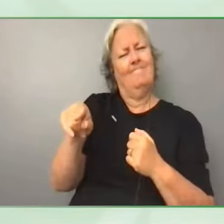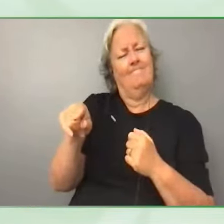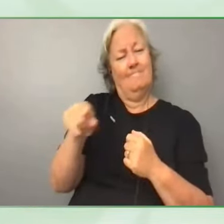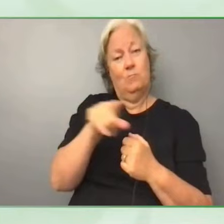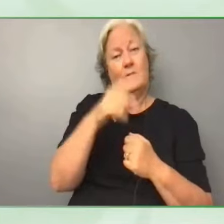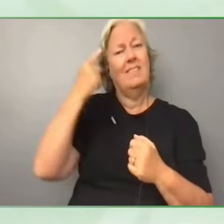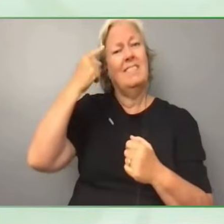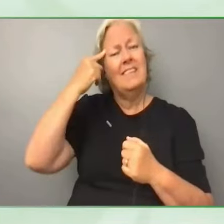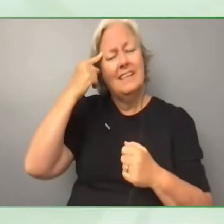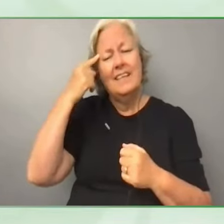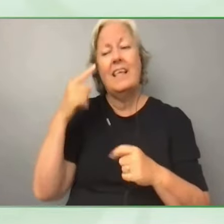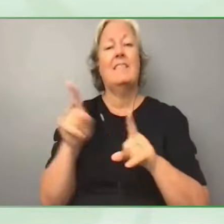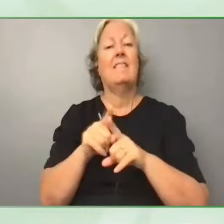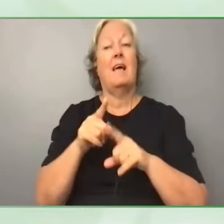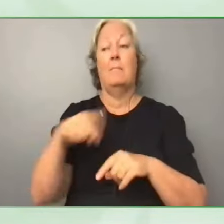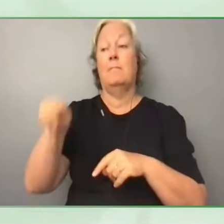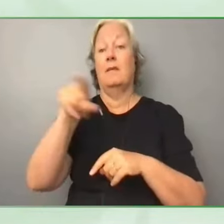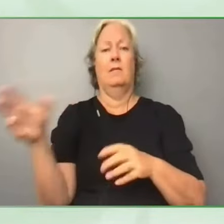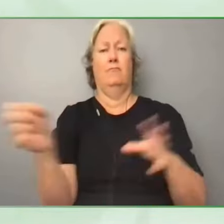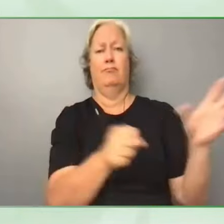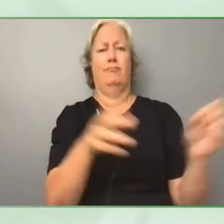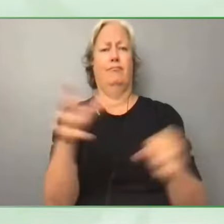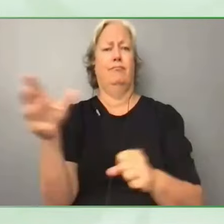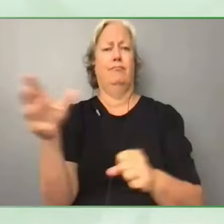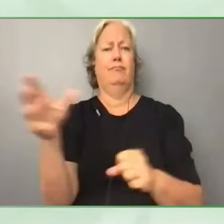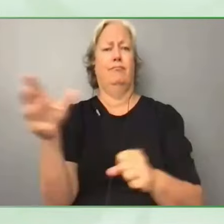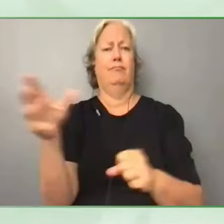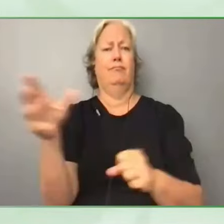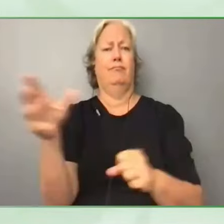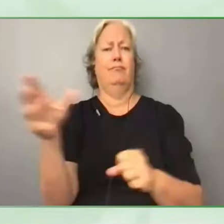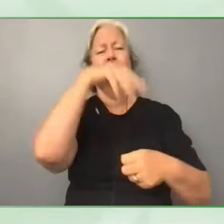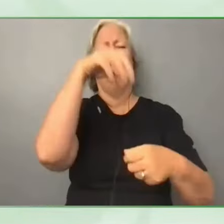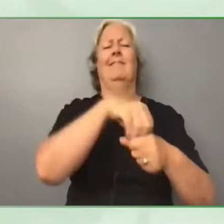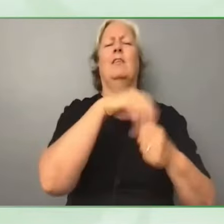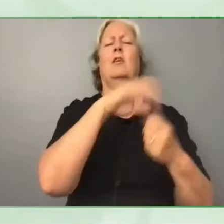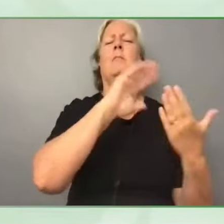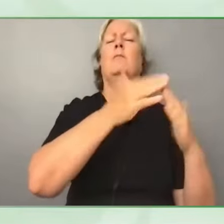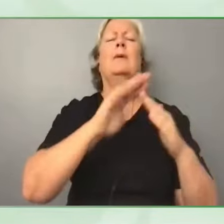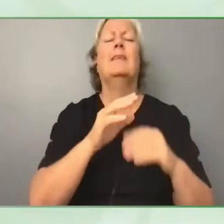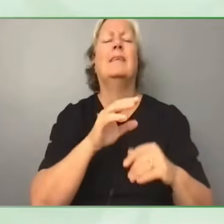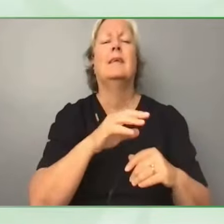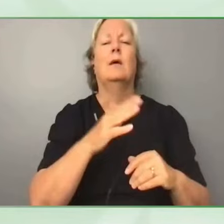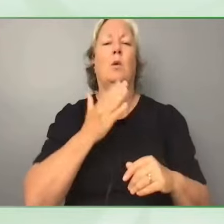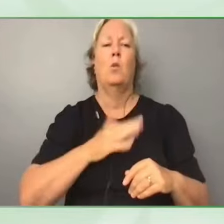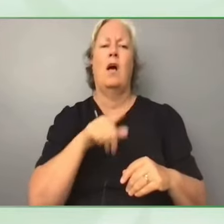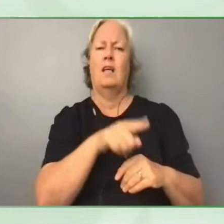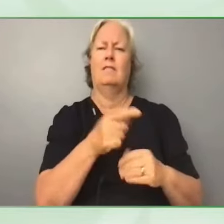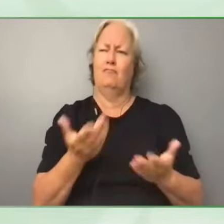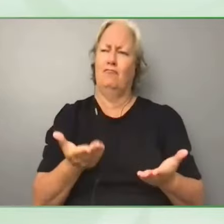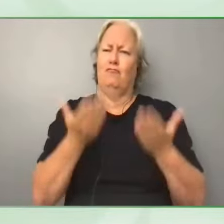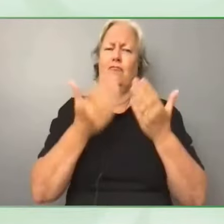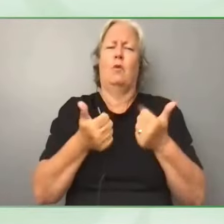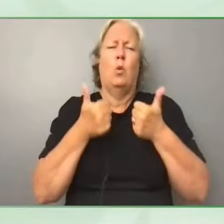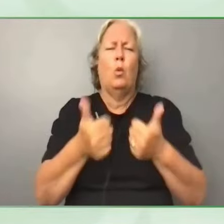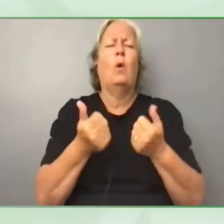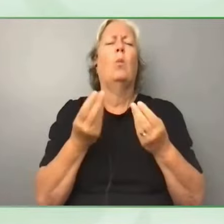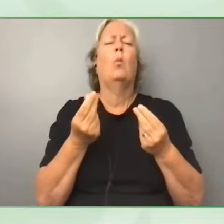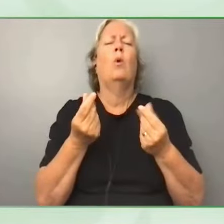the community but also making sure that they have high quality education and there is a possibility to go to work and the